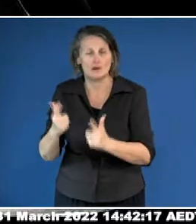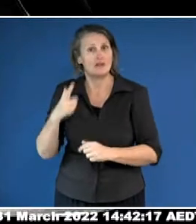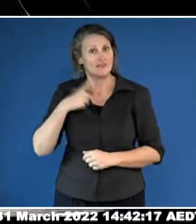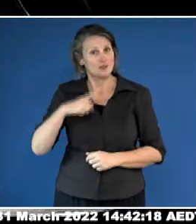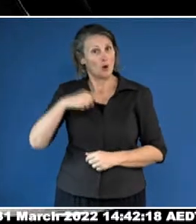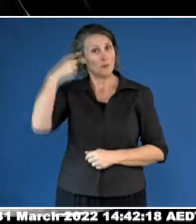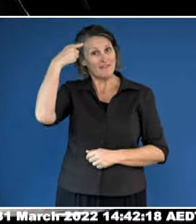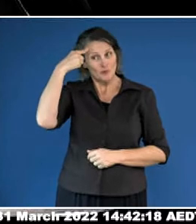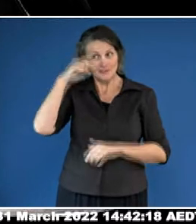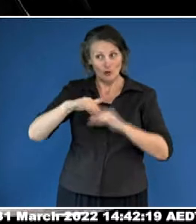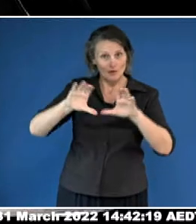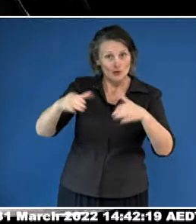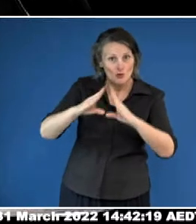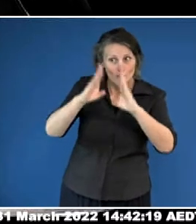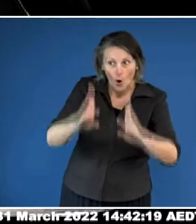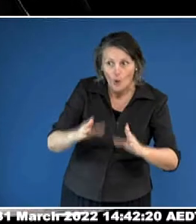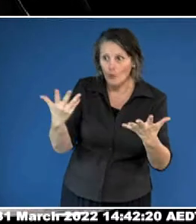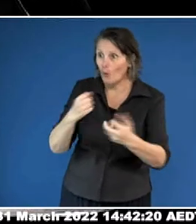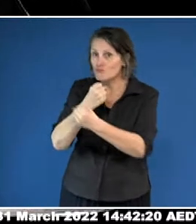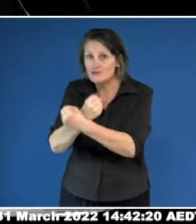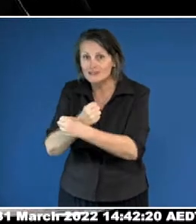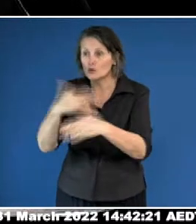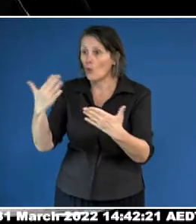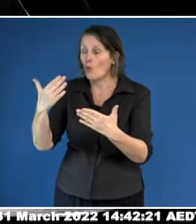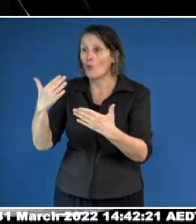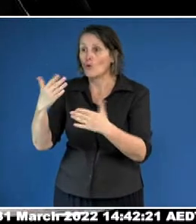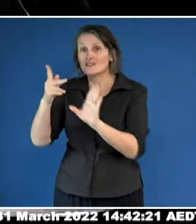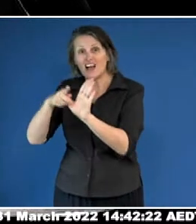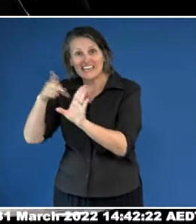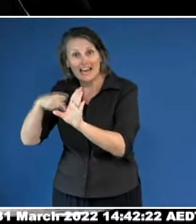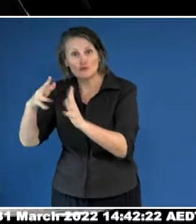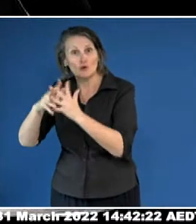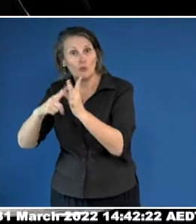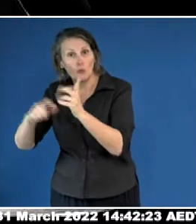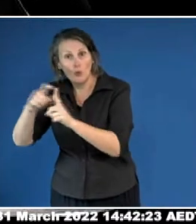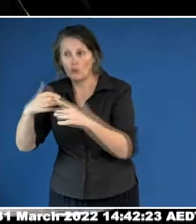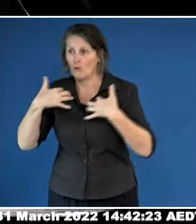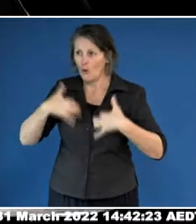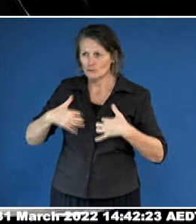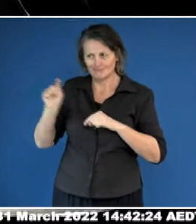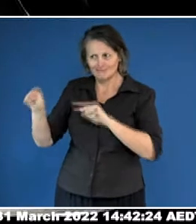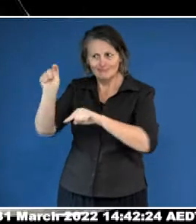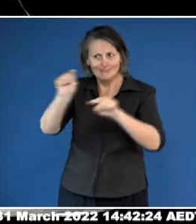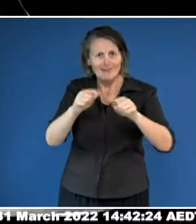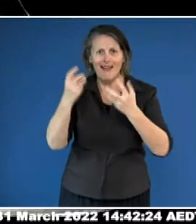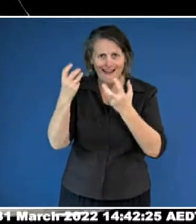group homes, prisons, psychiatric wards, hospitals, because we know, in these